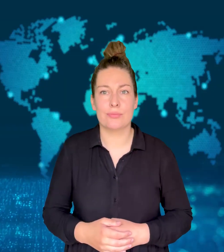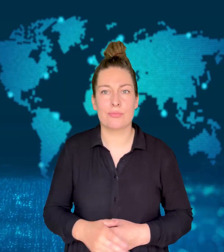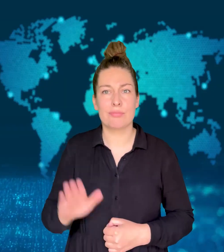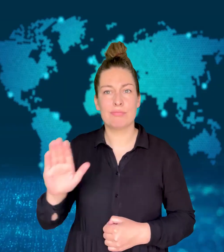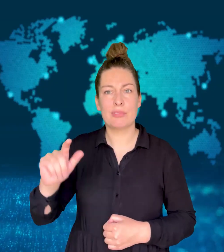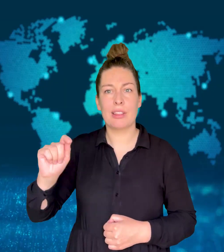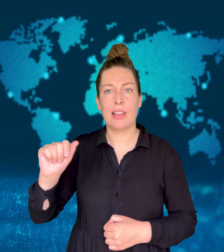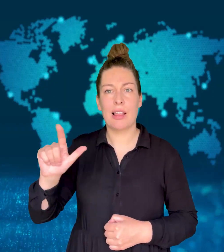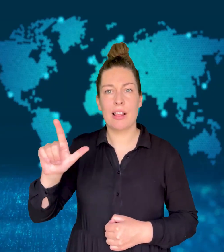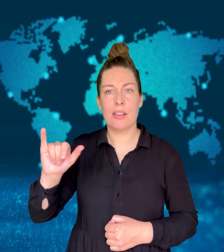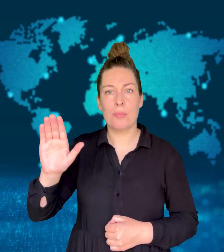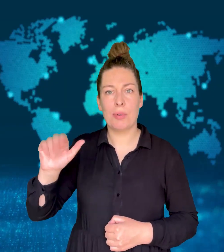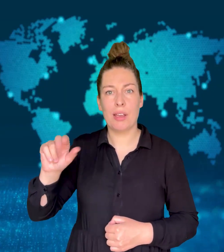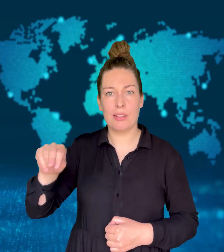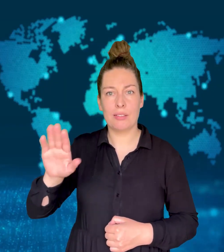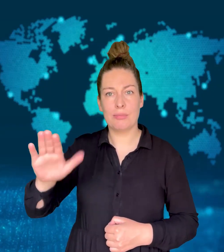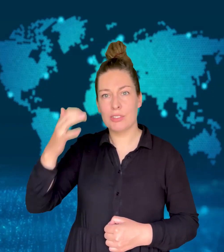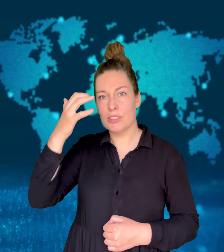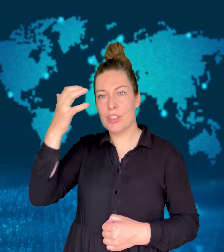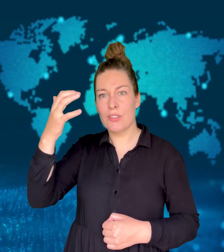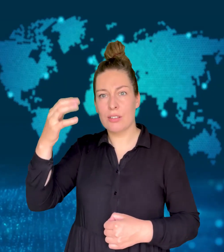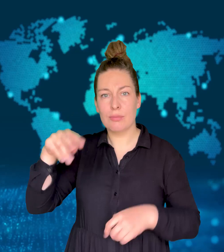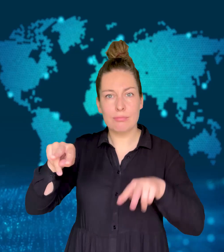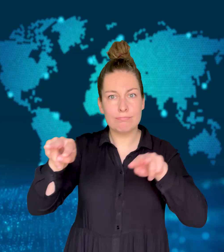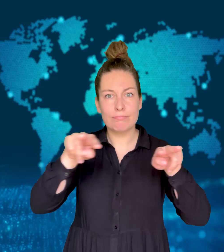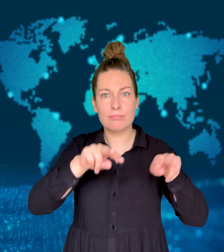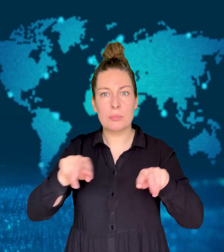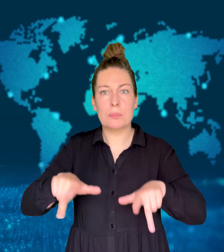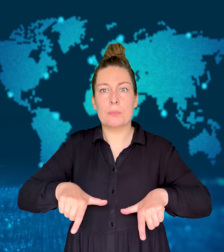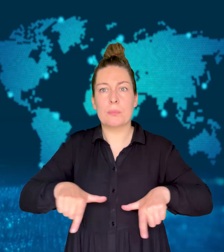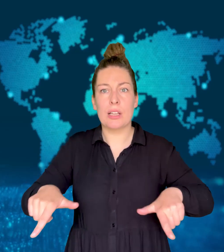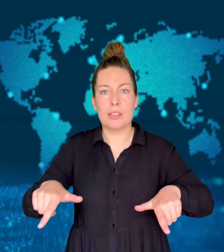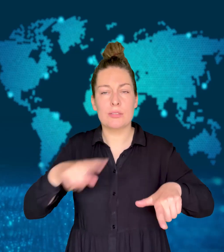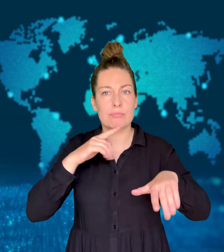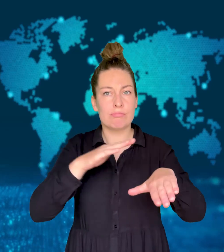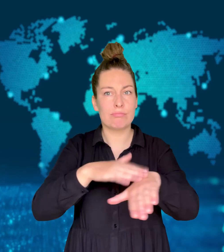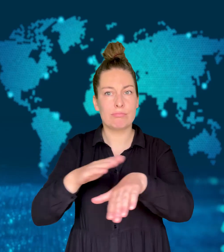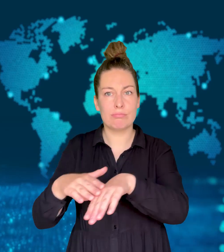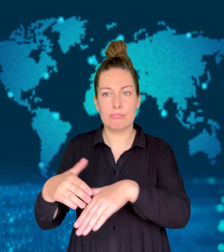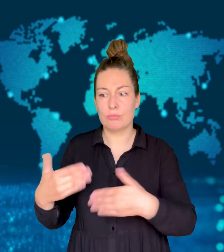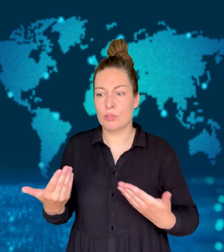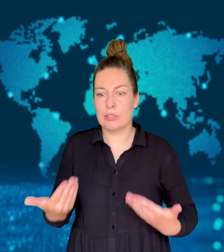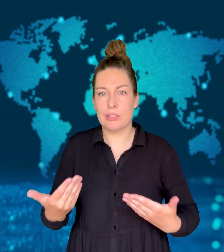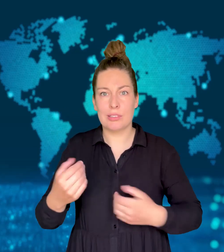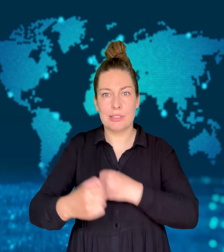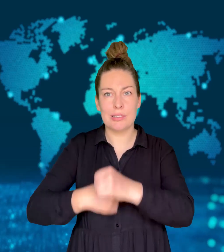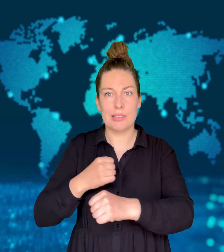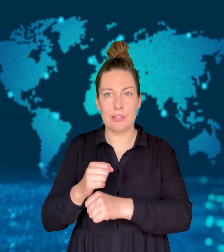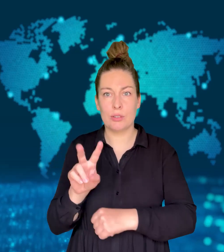The Taliban's Ministry of State for Disaster Management reports that